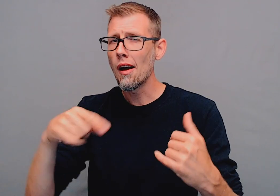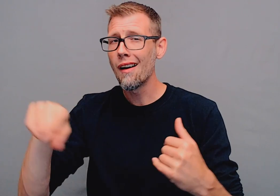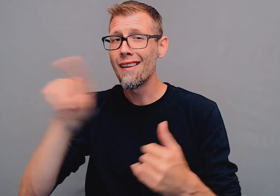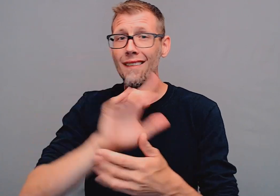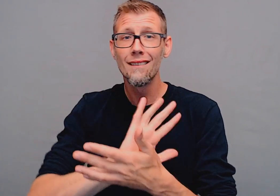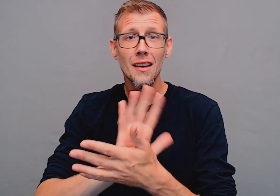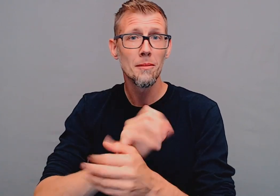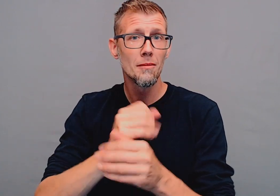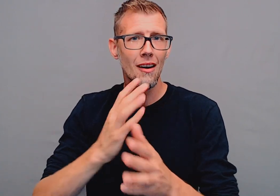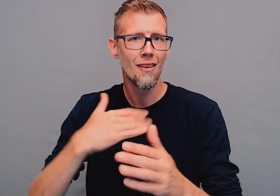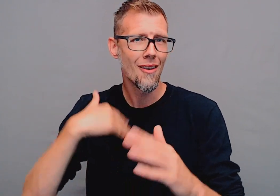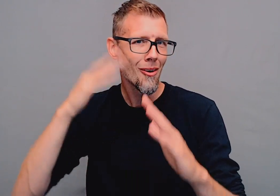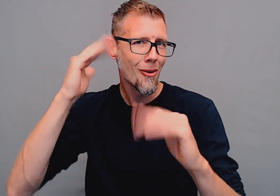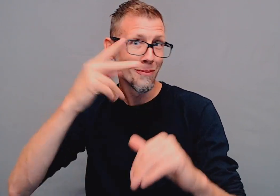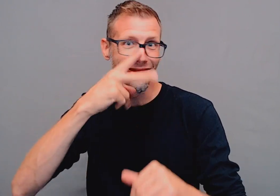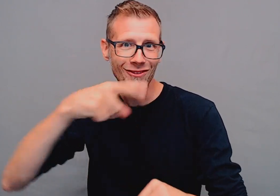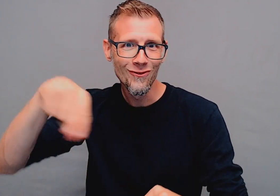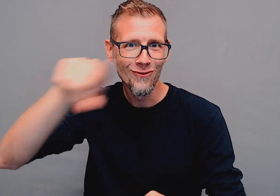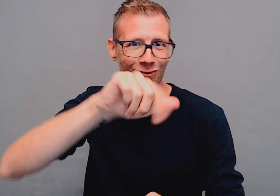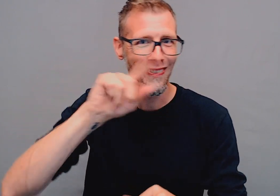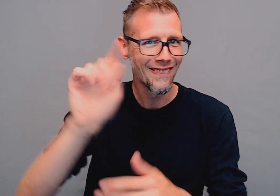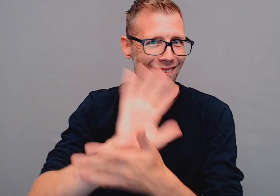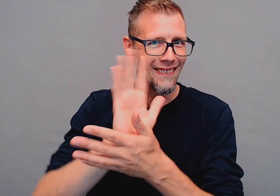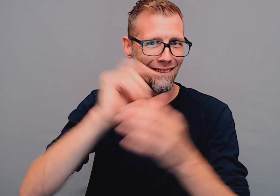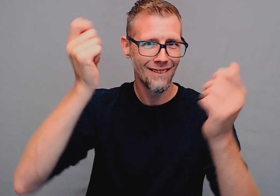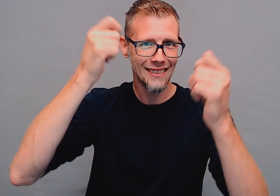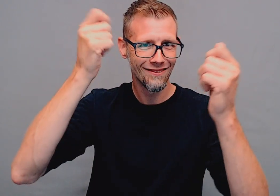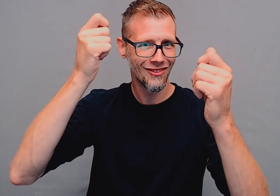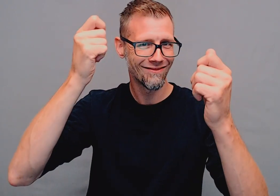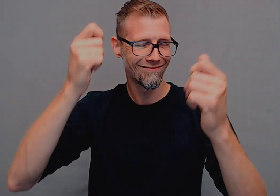We hope to see you at the festival!